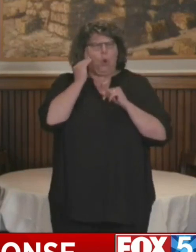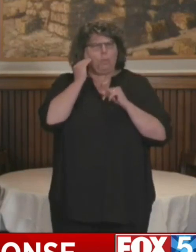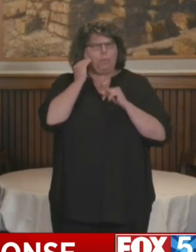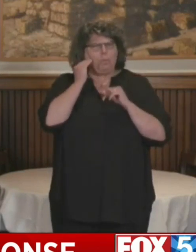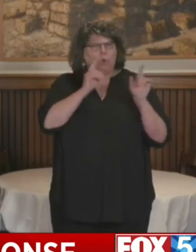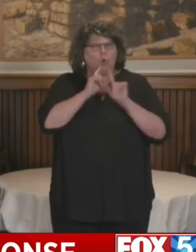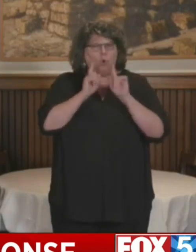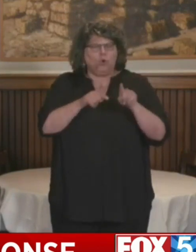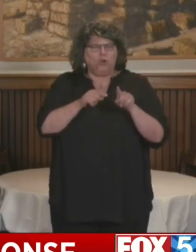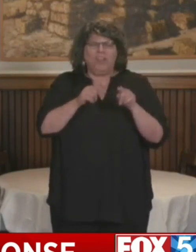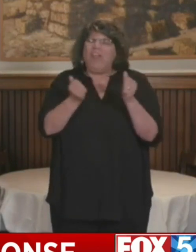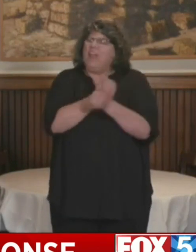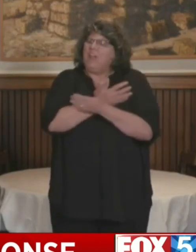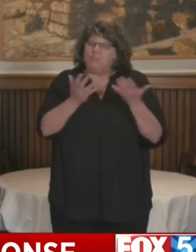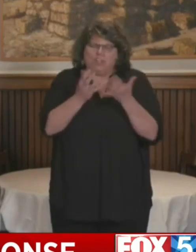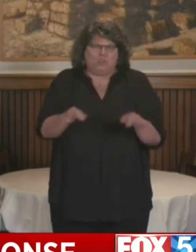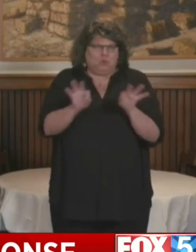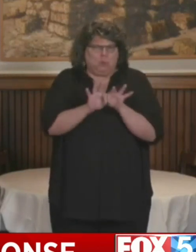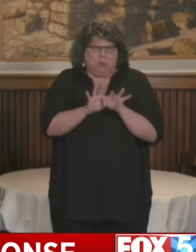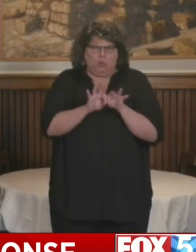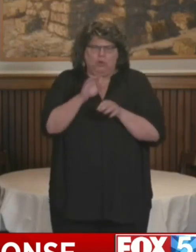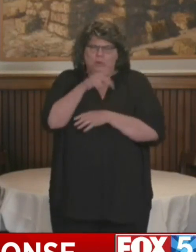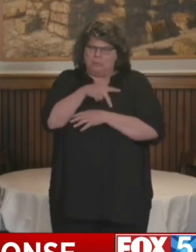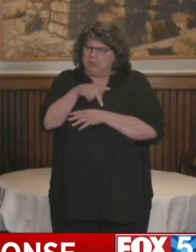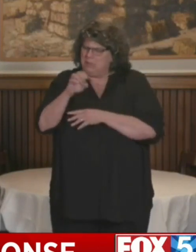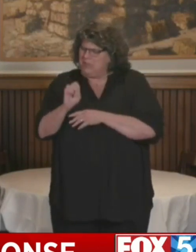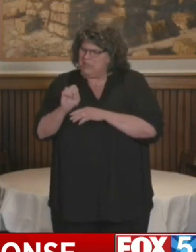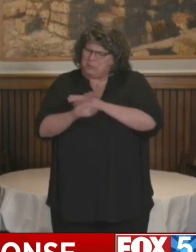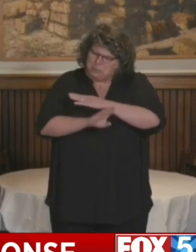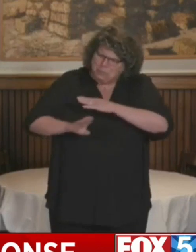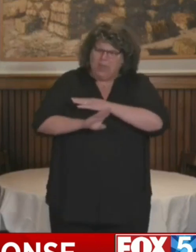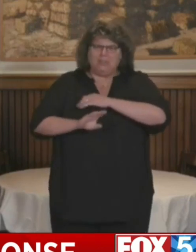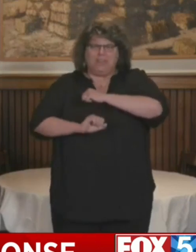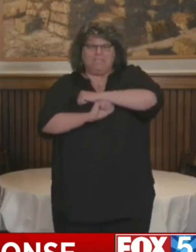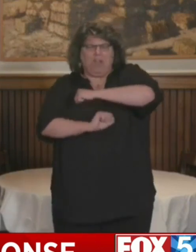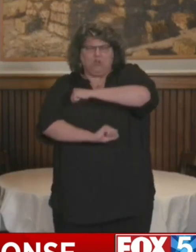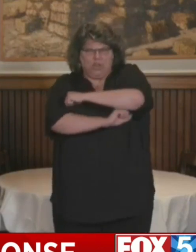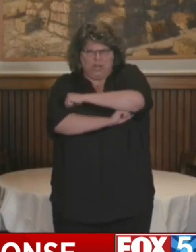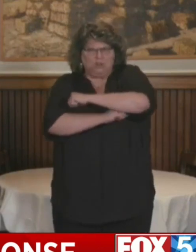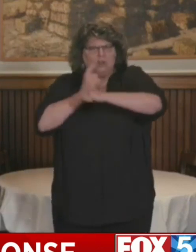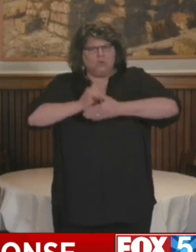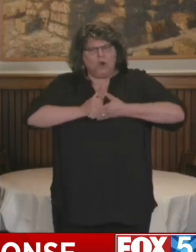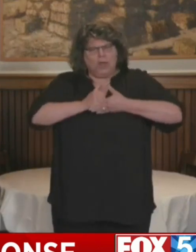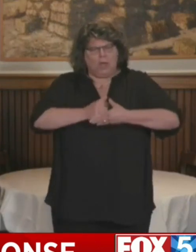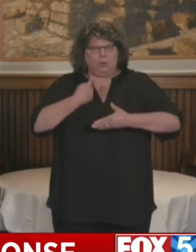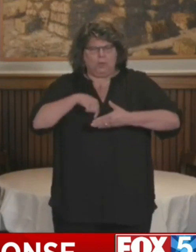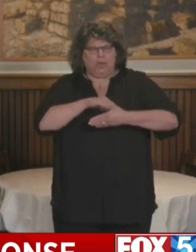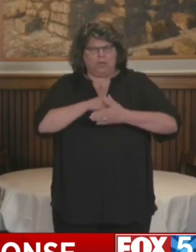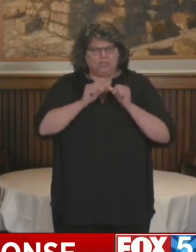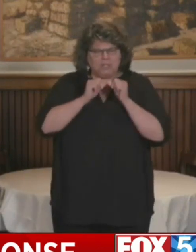WE'VE NOW MOVED INTO THIS NEXT PHASE PHASE 2. OF OUR STAY AT HOME ORDER. ALL OF THESE